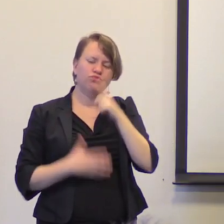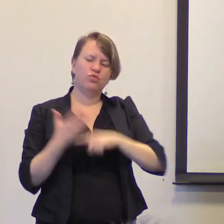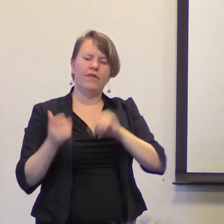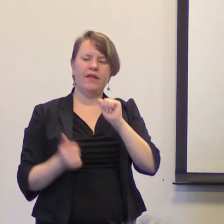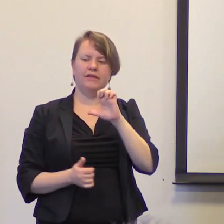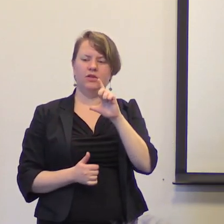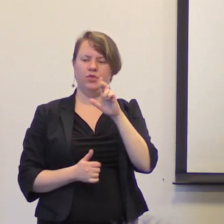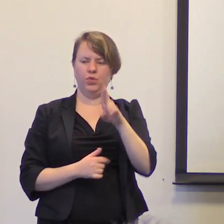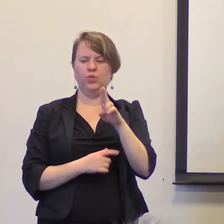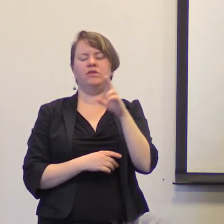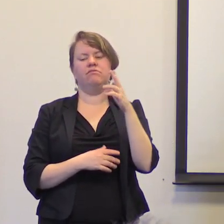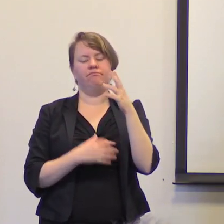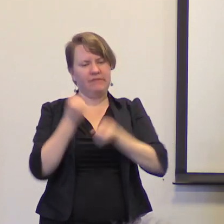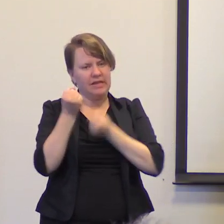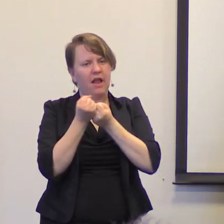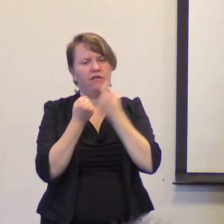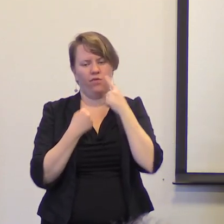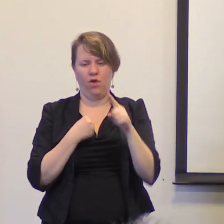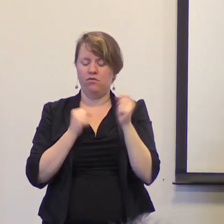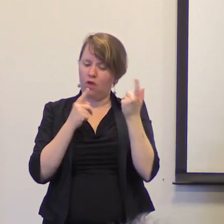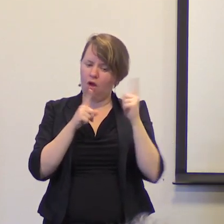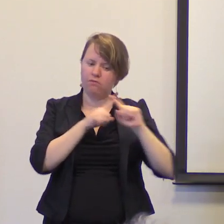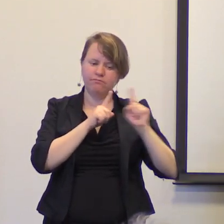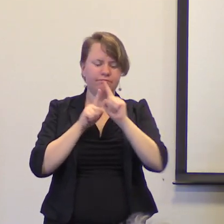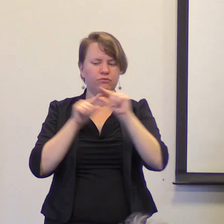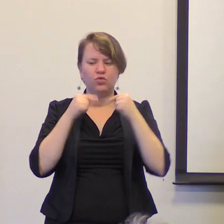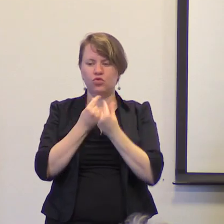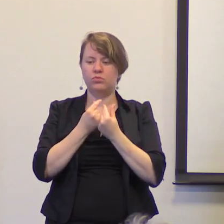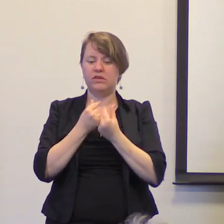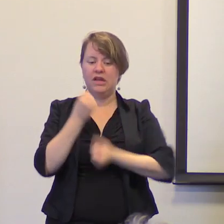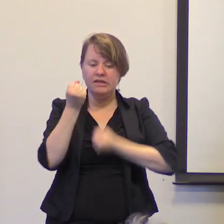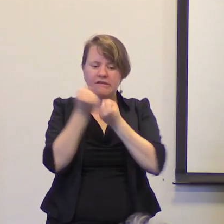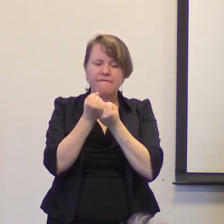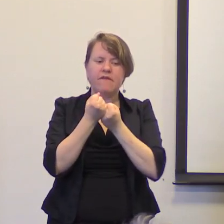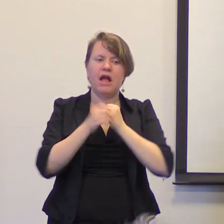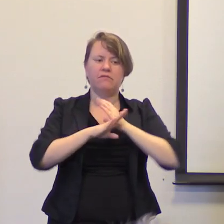There are all sorts of great groups that defend the rights of one particular group of people